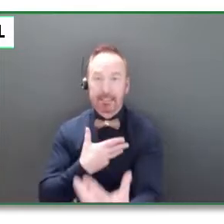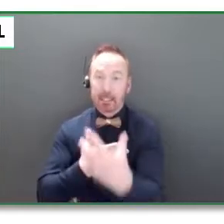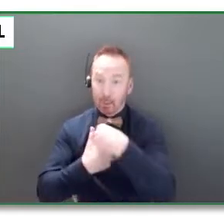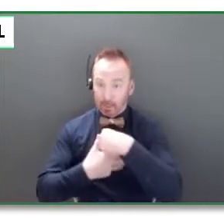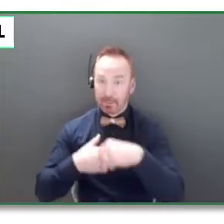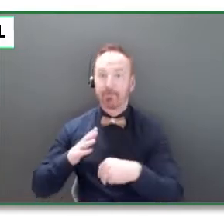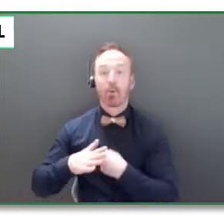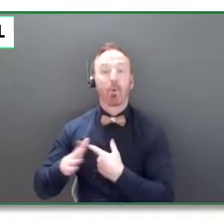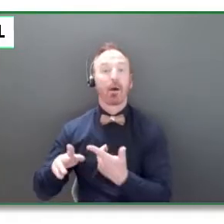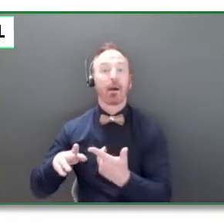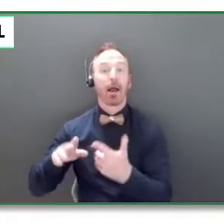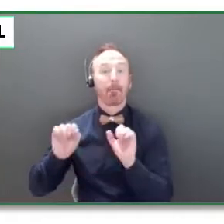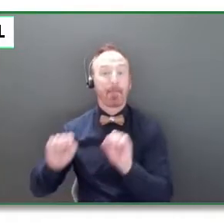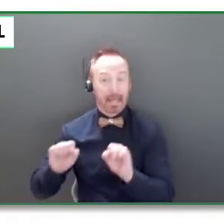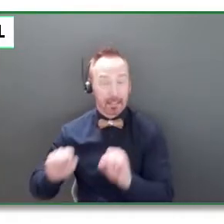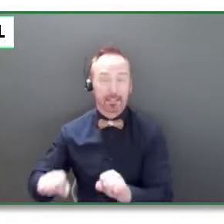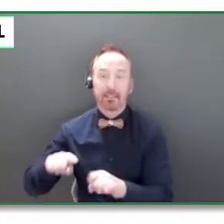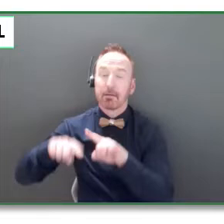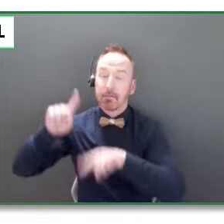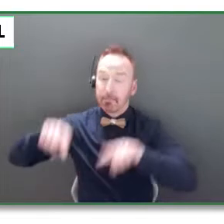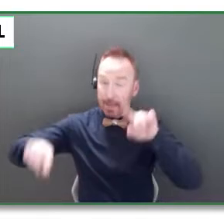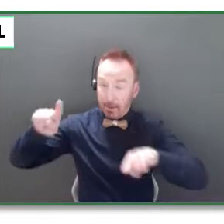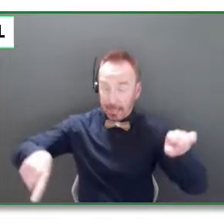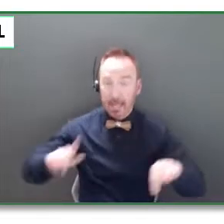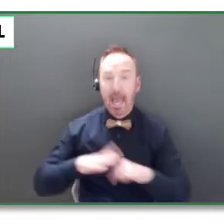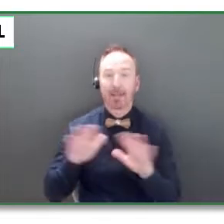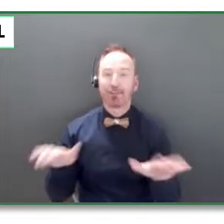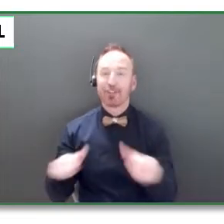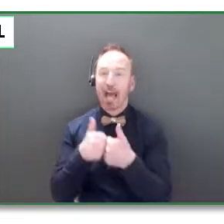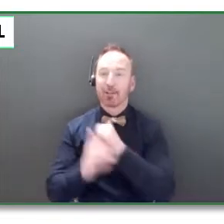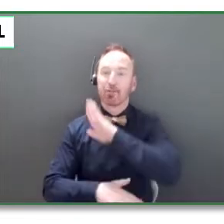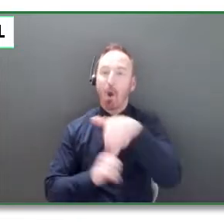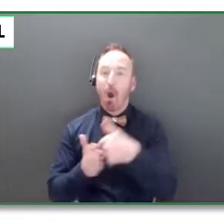challenge for all interests, integrating participation and not